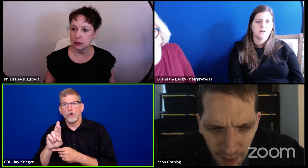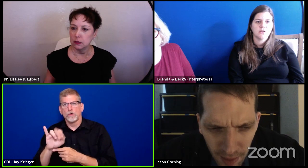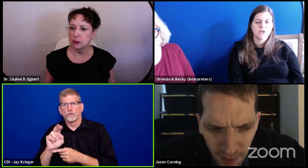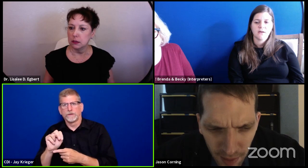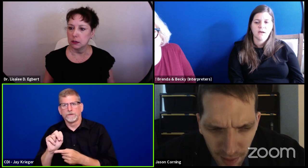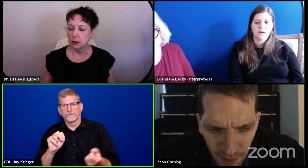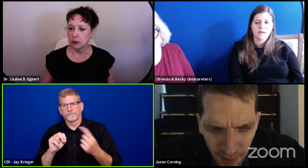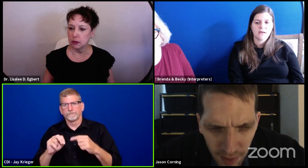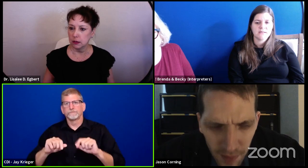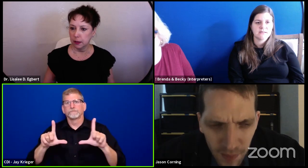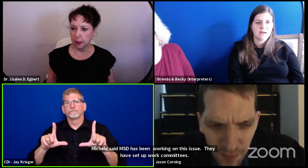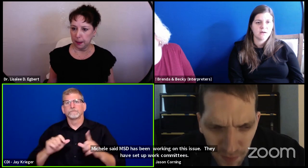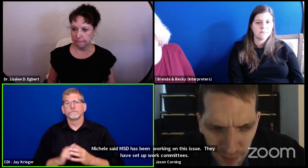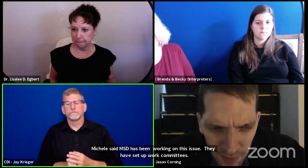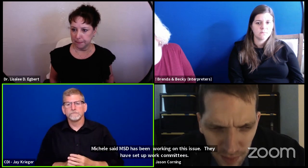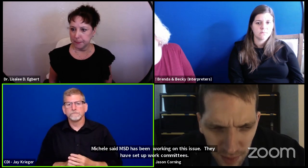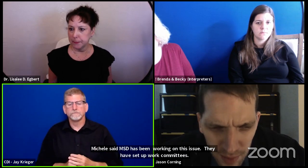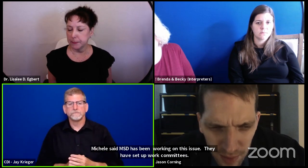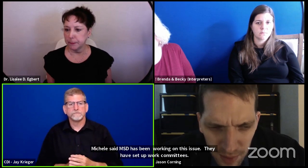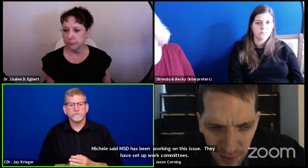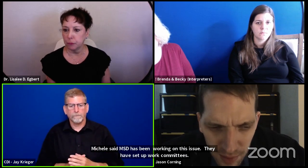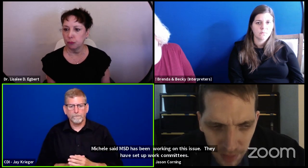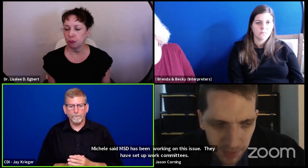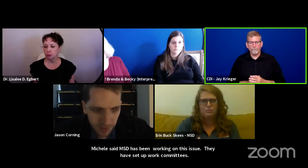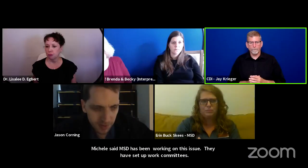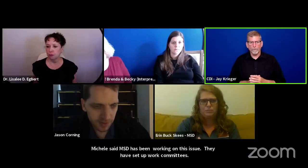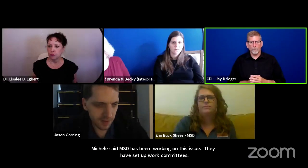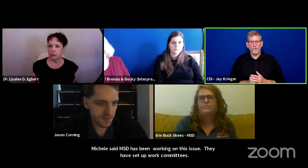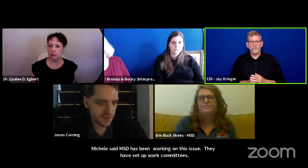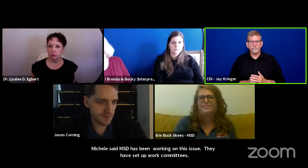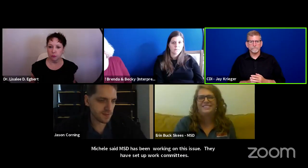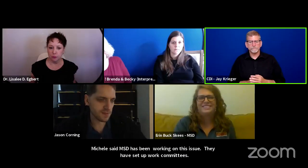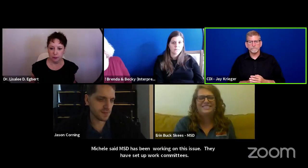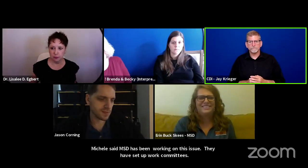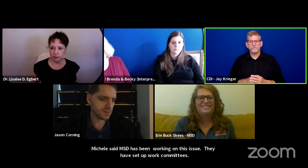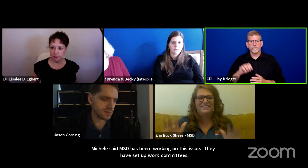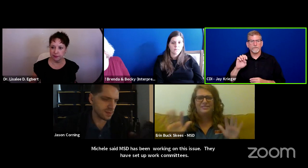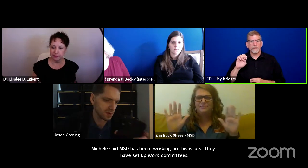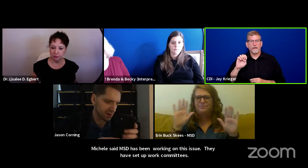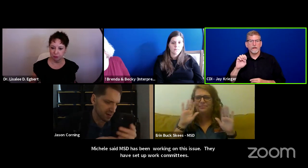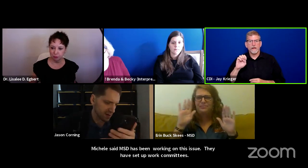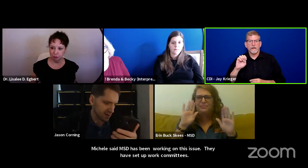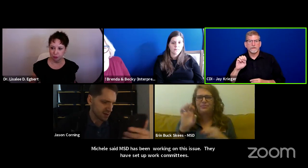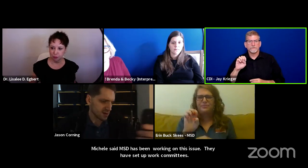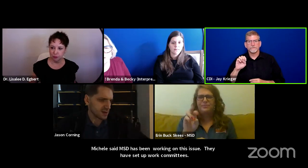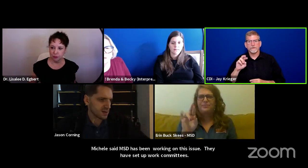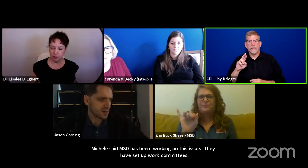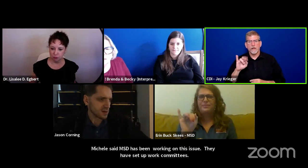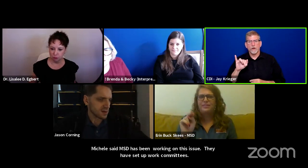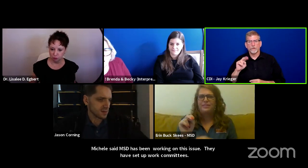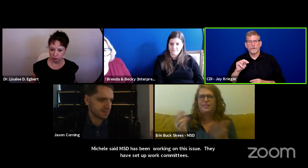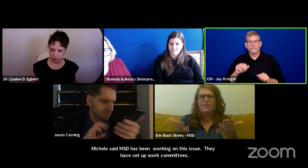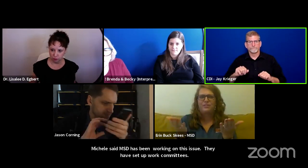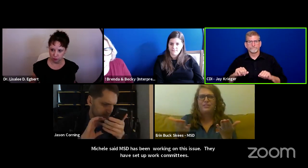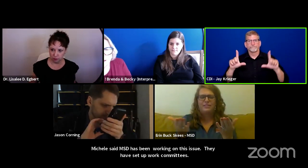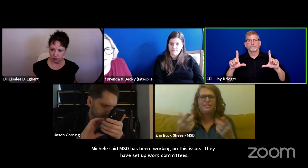The Chair now recognizes Erin. Hello.